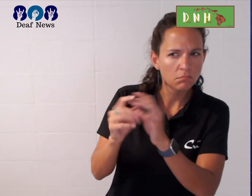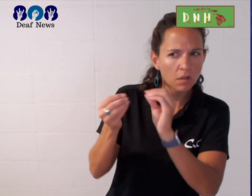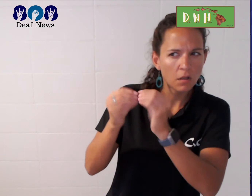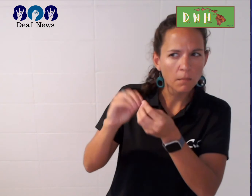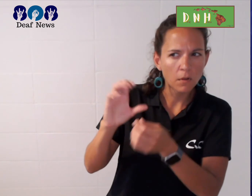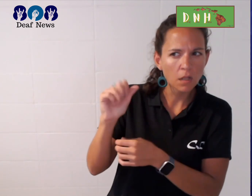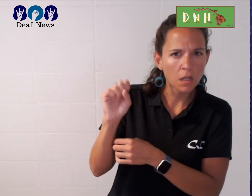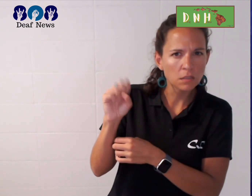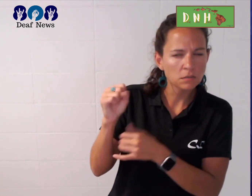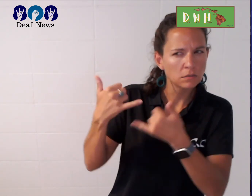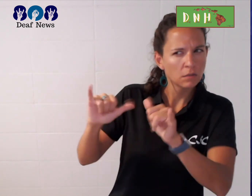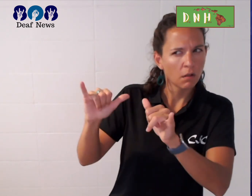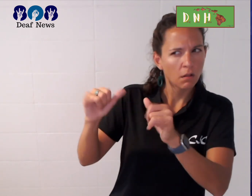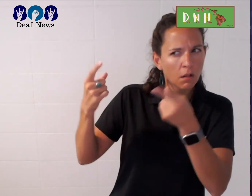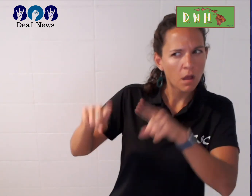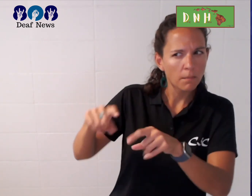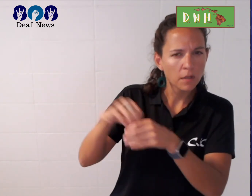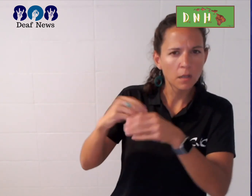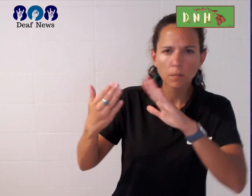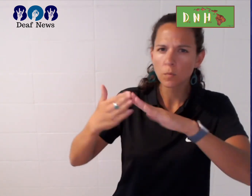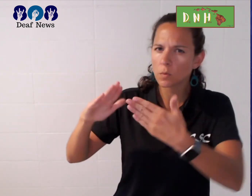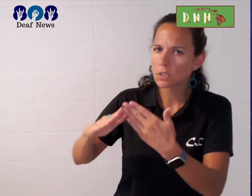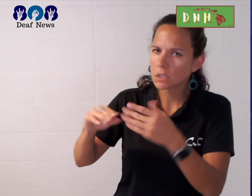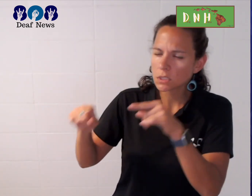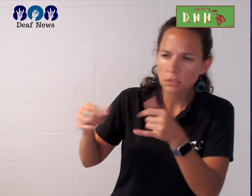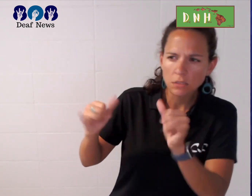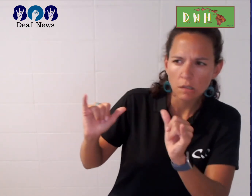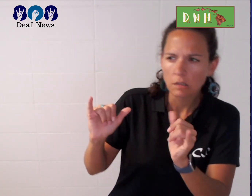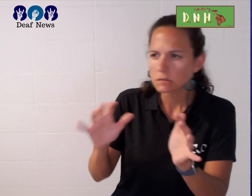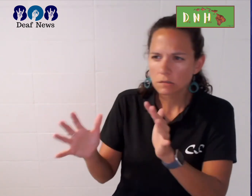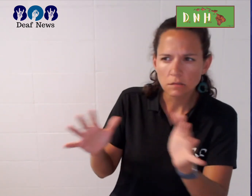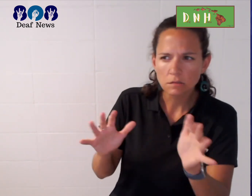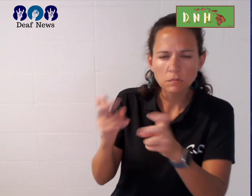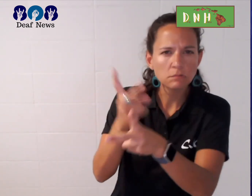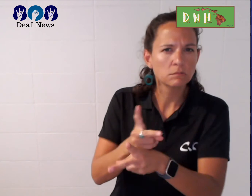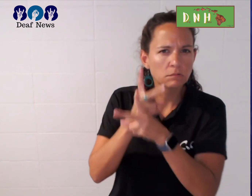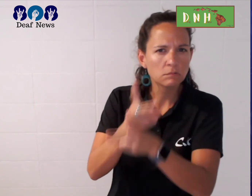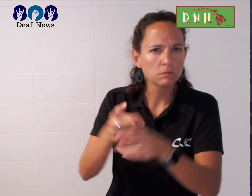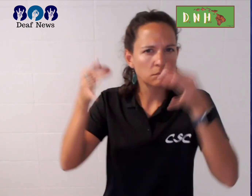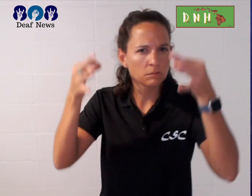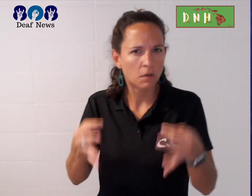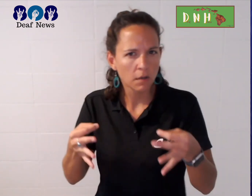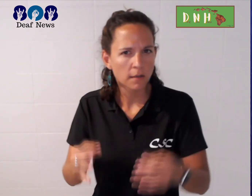He wanted to be prudent and continued to see the case counts in the community before making